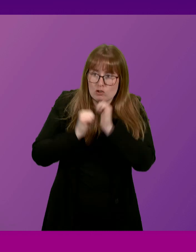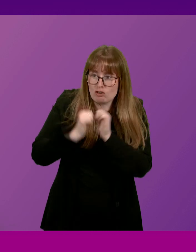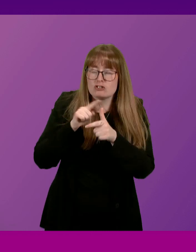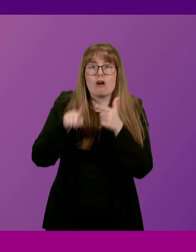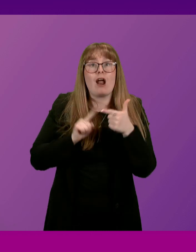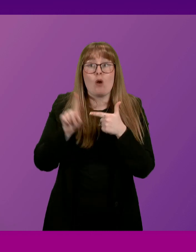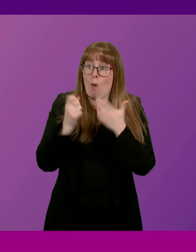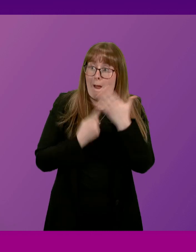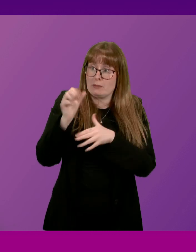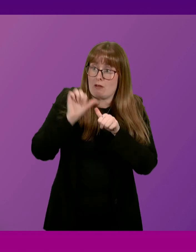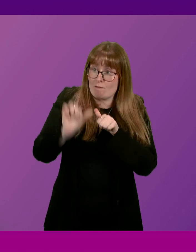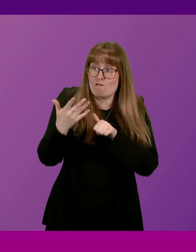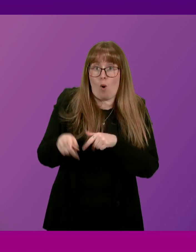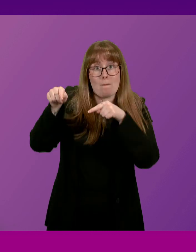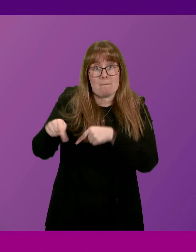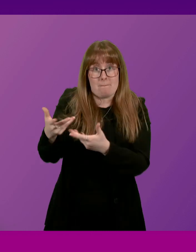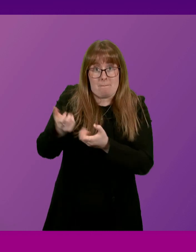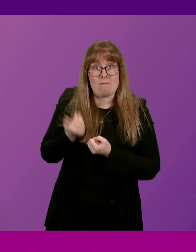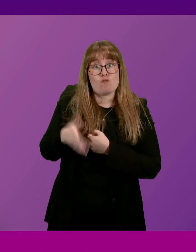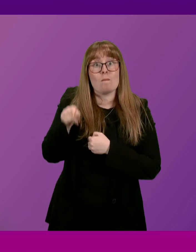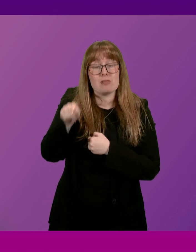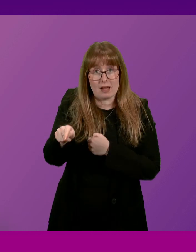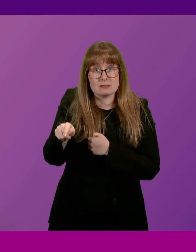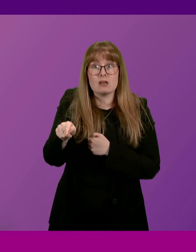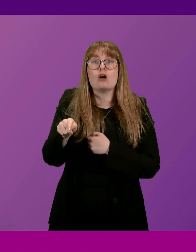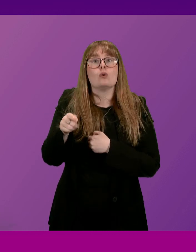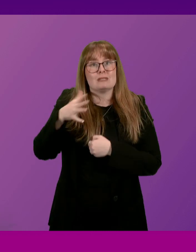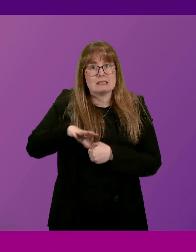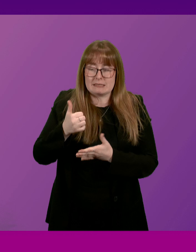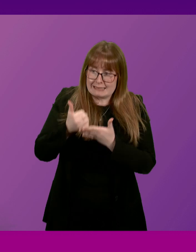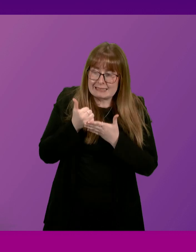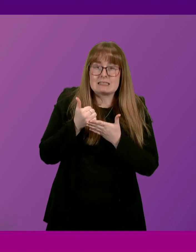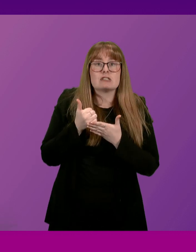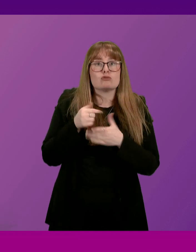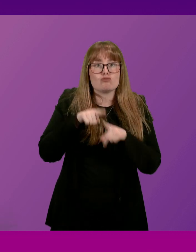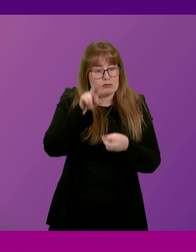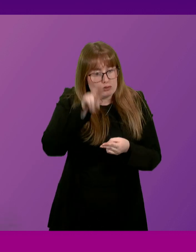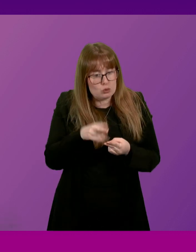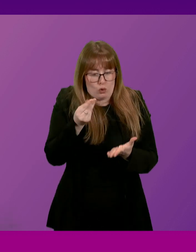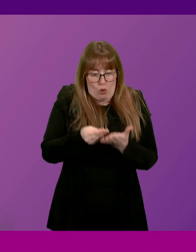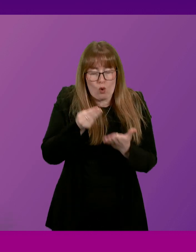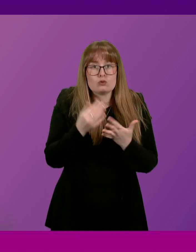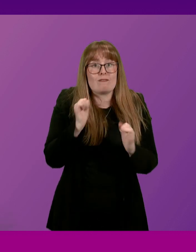from that energy infrastructure is assistance in reducing the cost of energy for individuals in